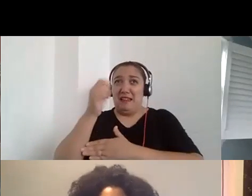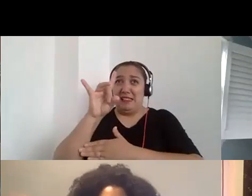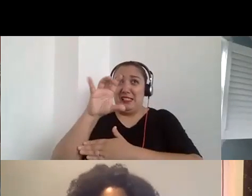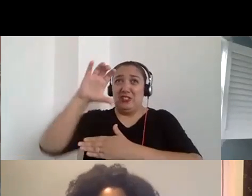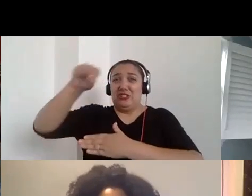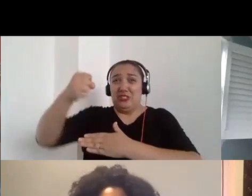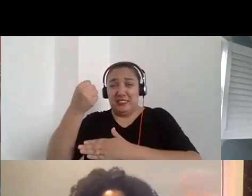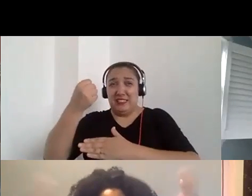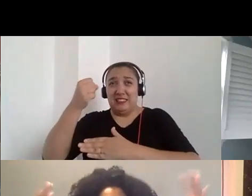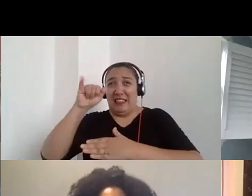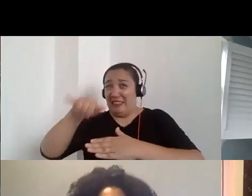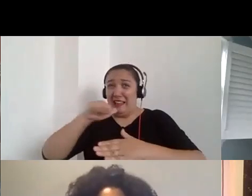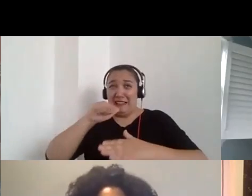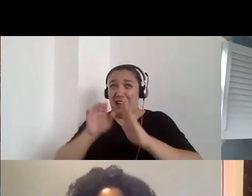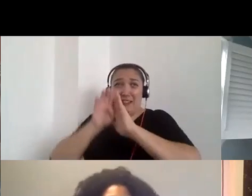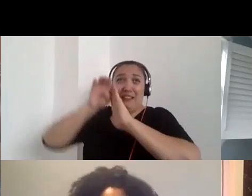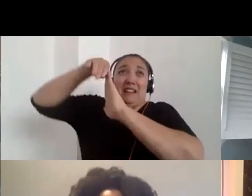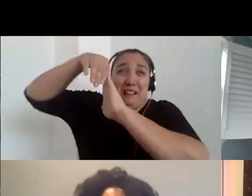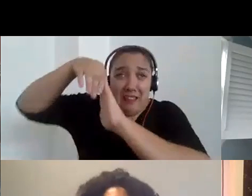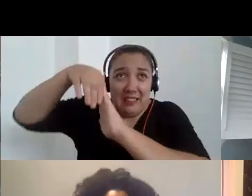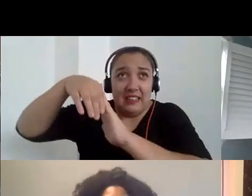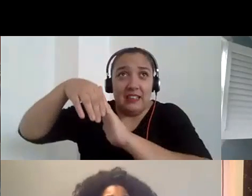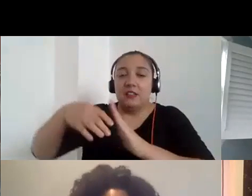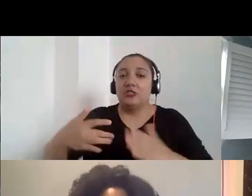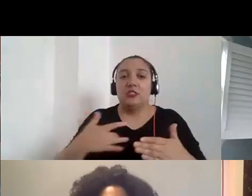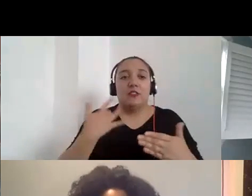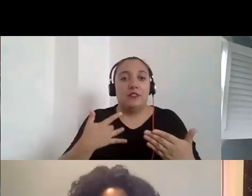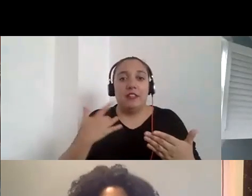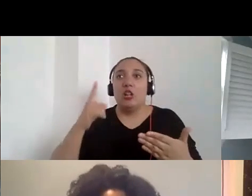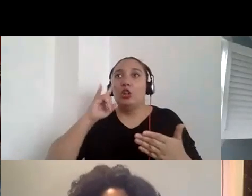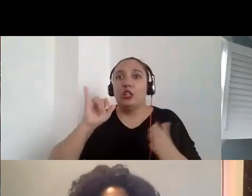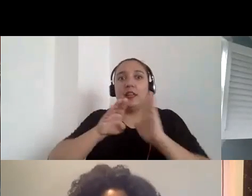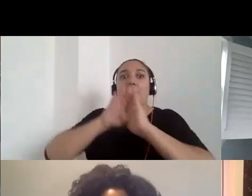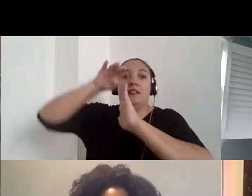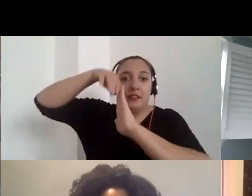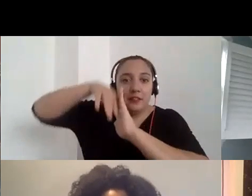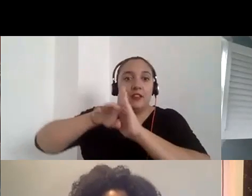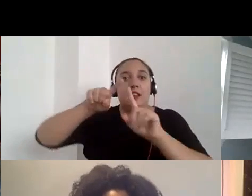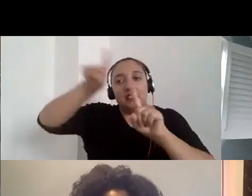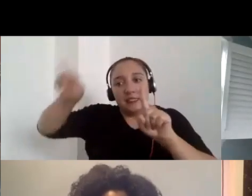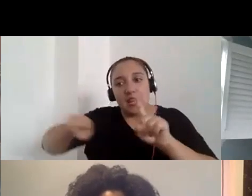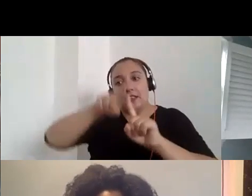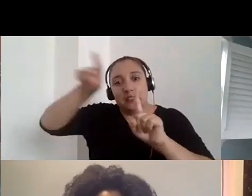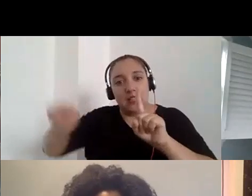Was polio -- like all of these things are -- we're cyclical in how we do it and it feels like